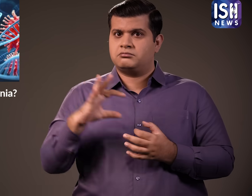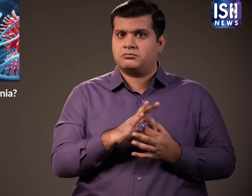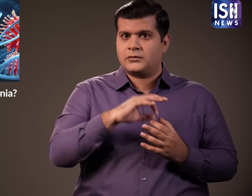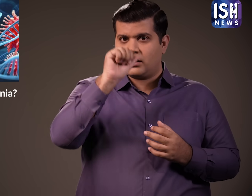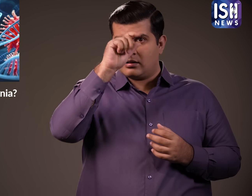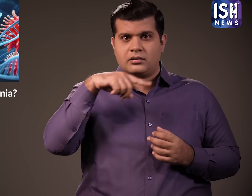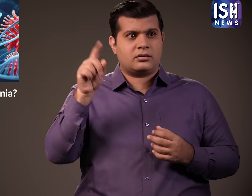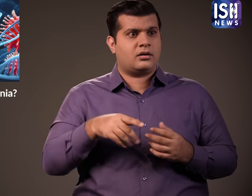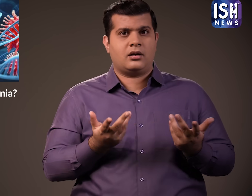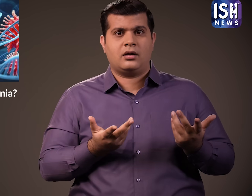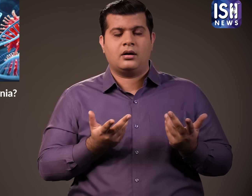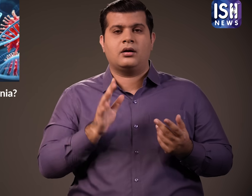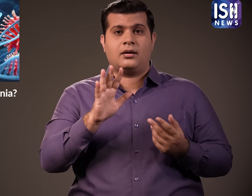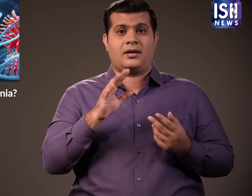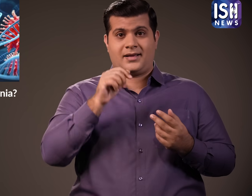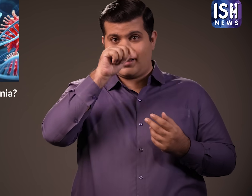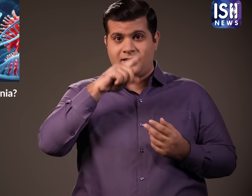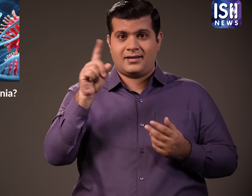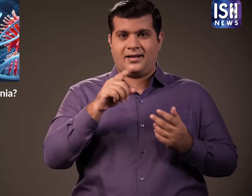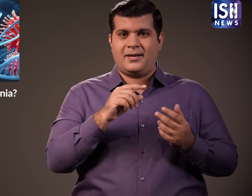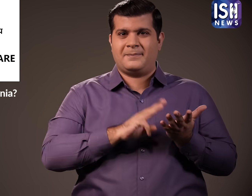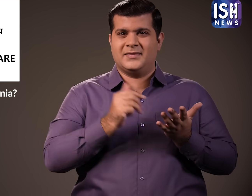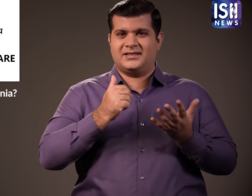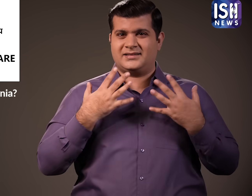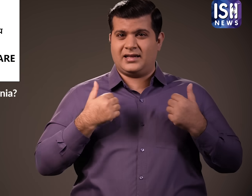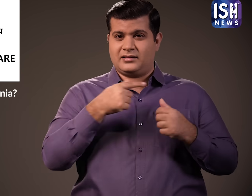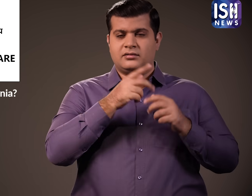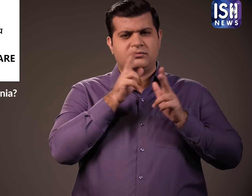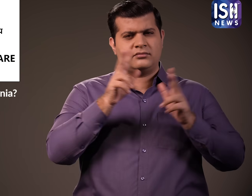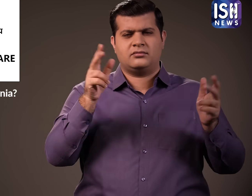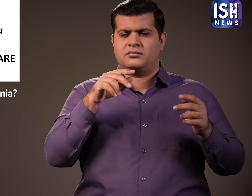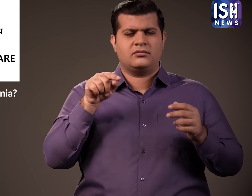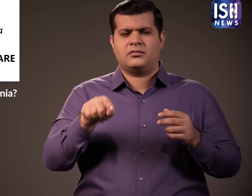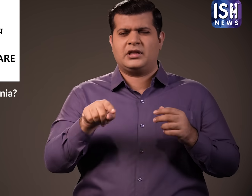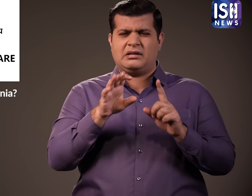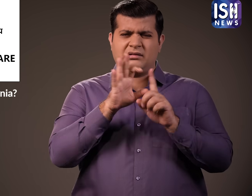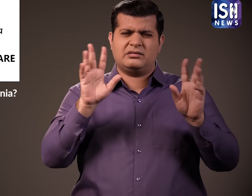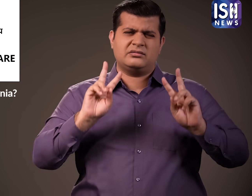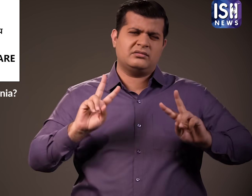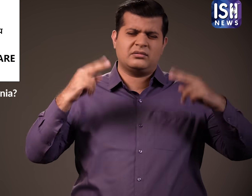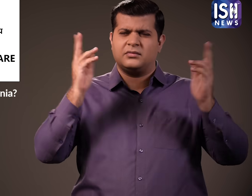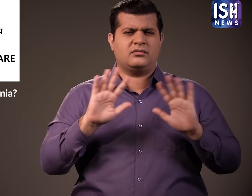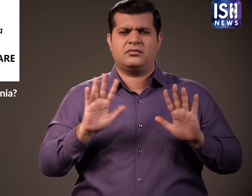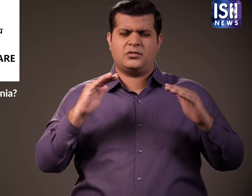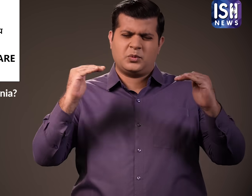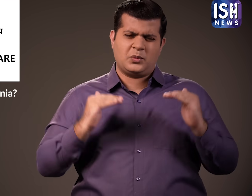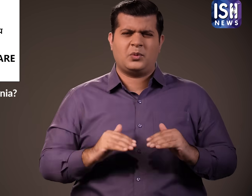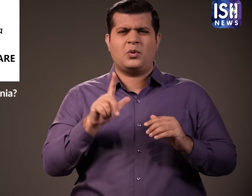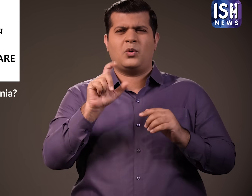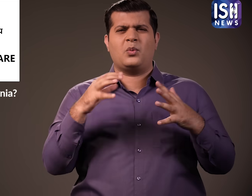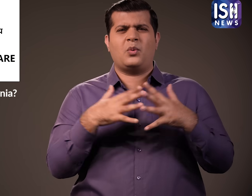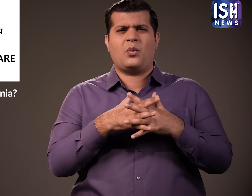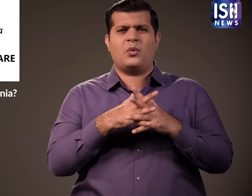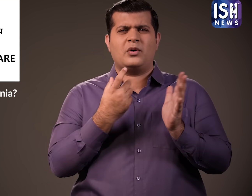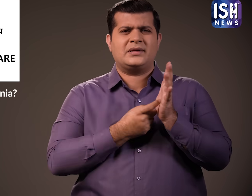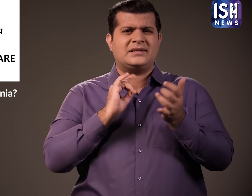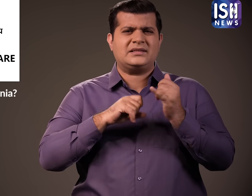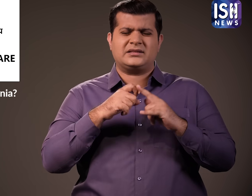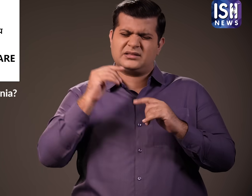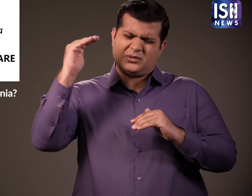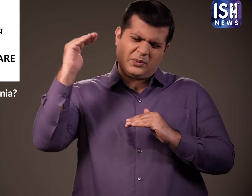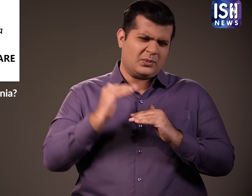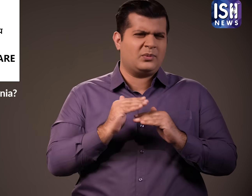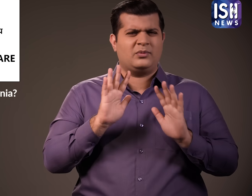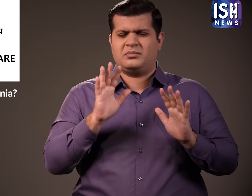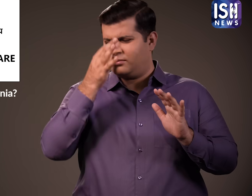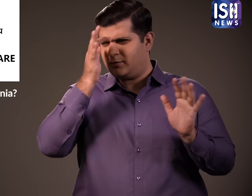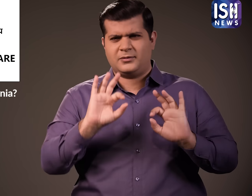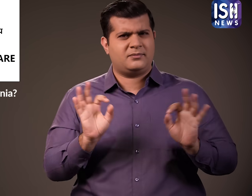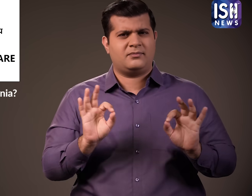The Union Health Ministry of India said that there is a "low risk" to India